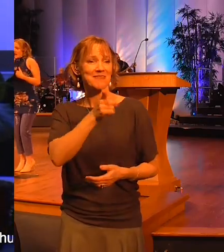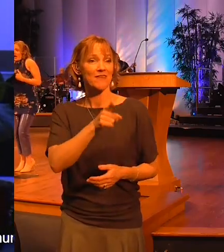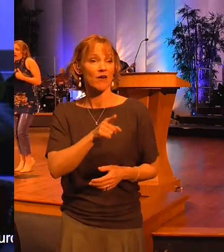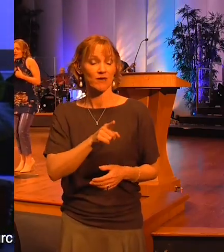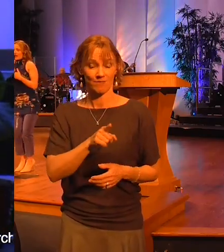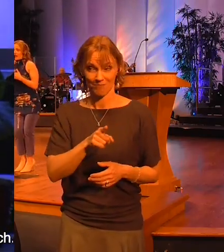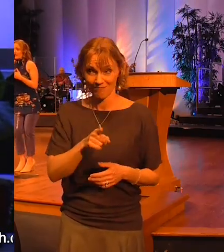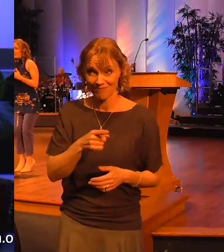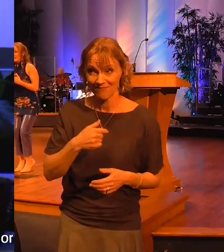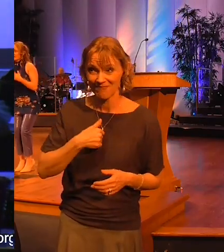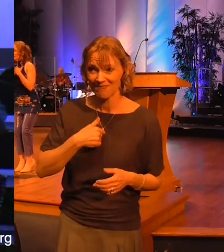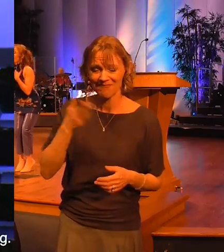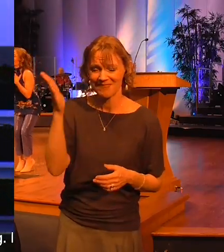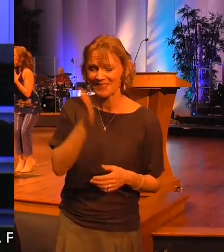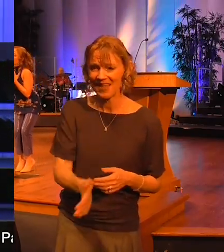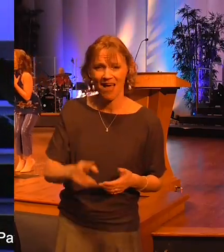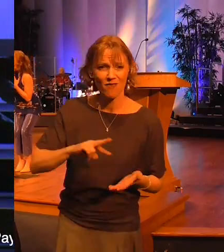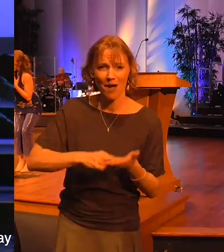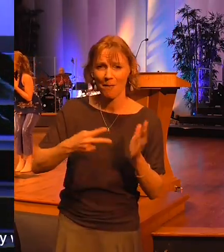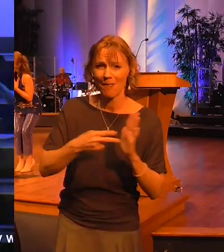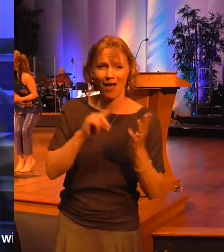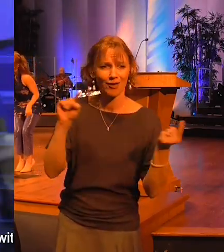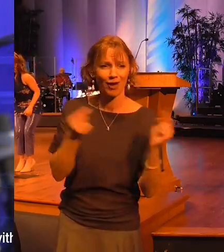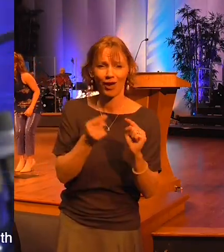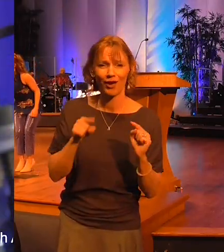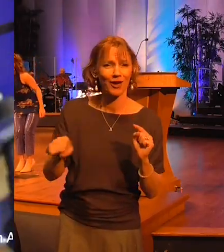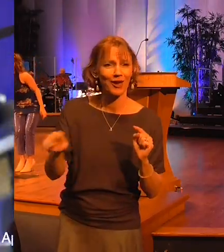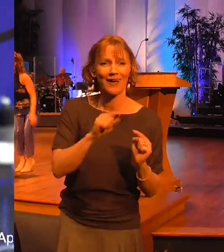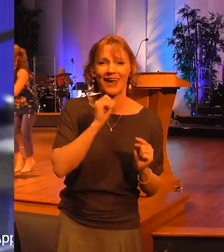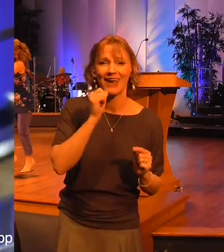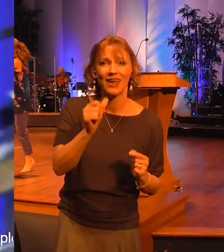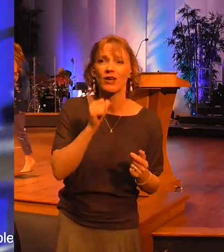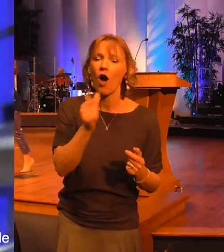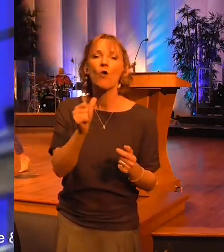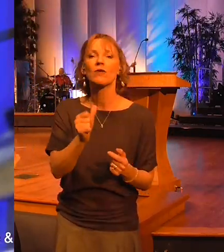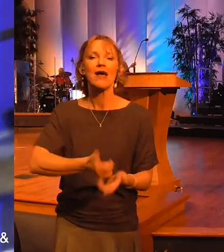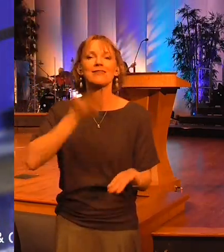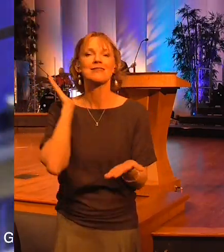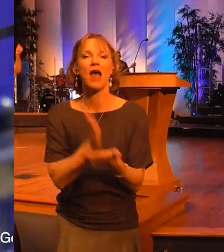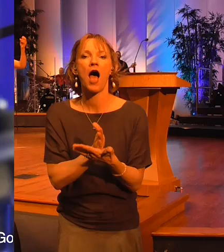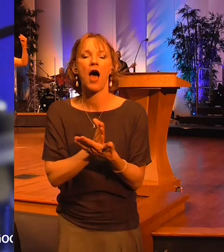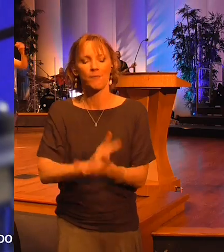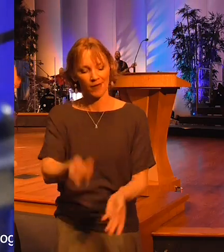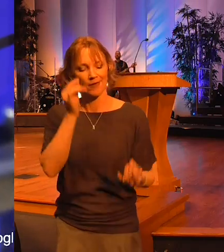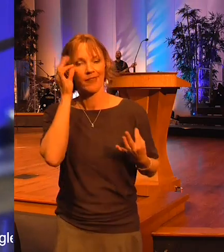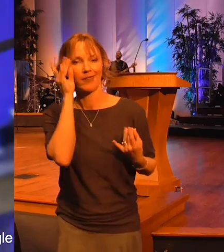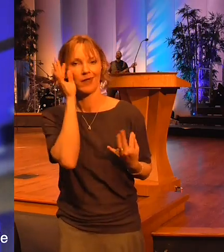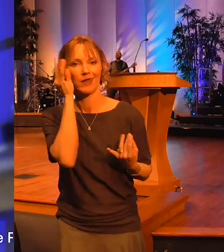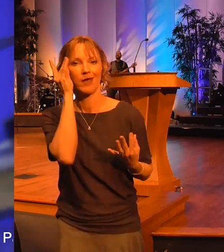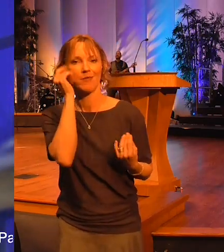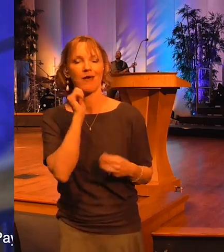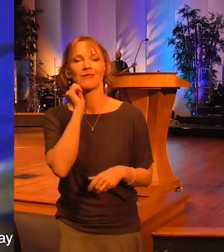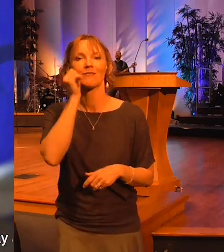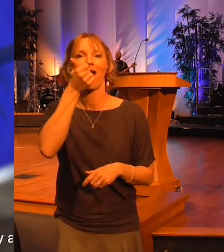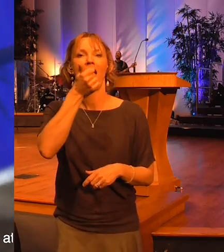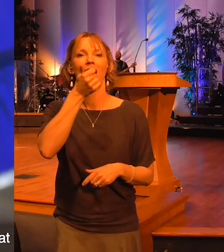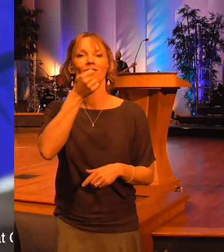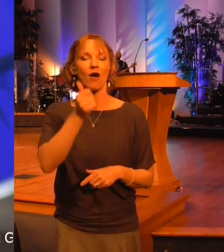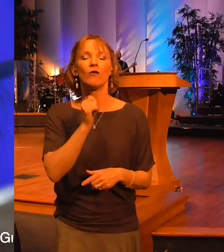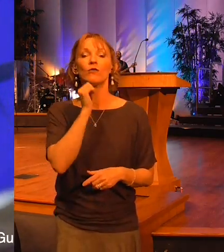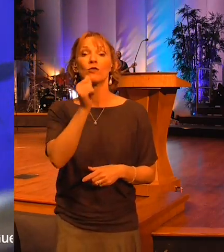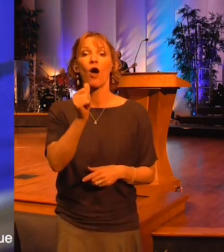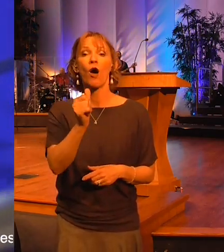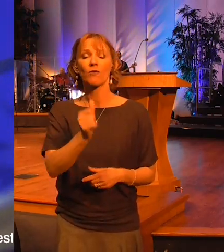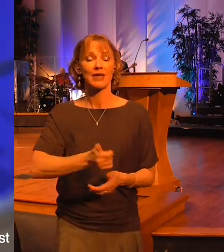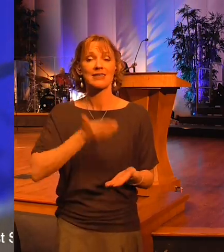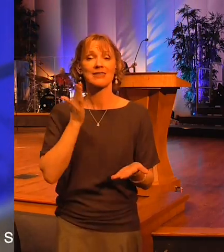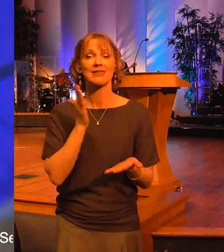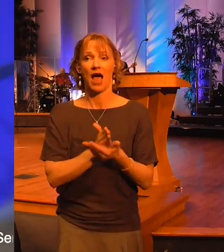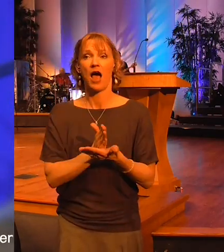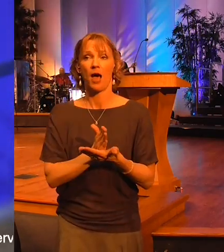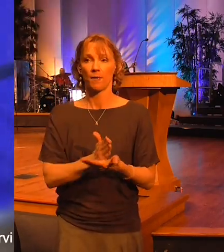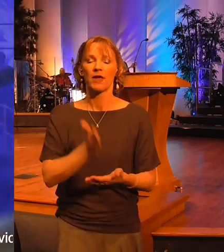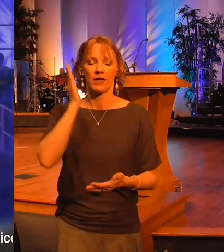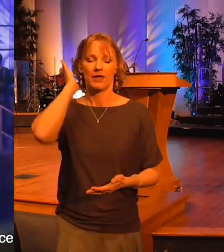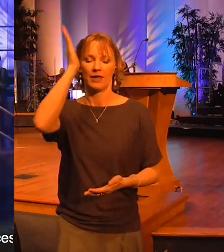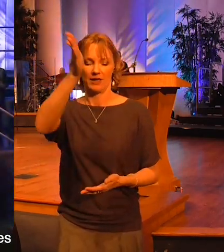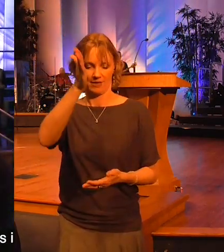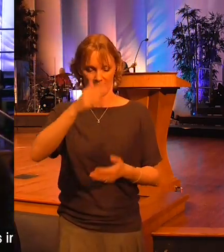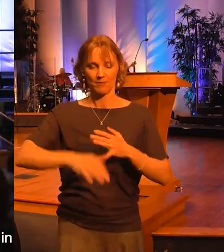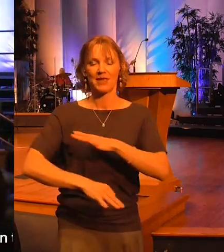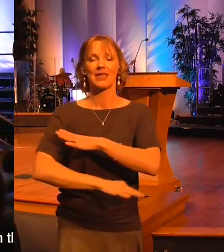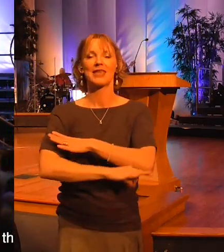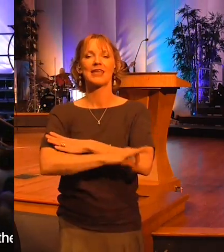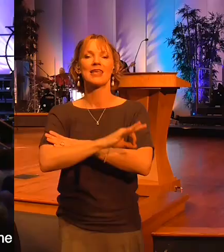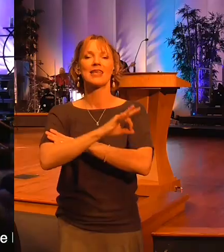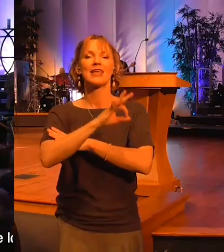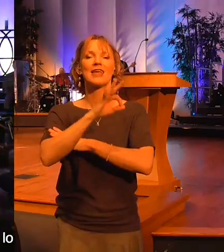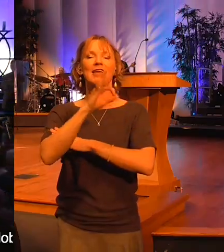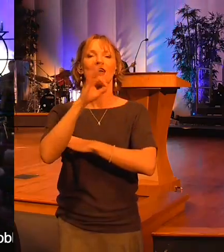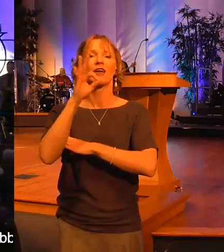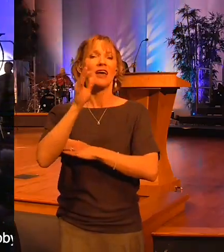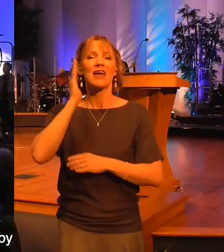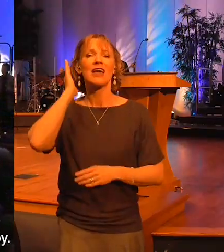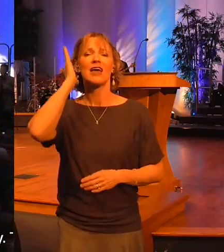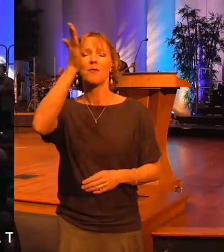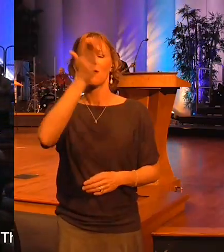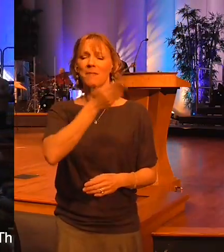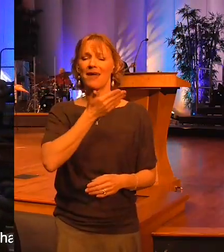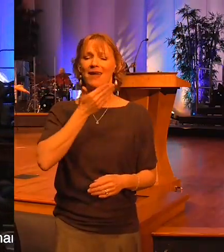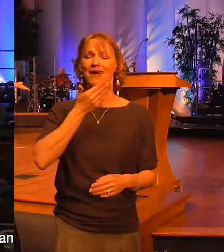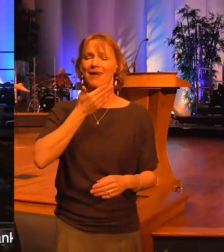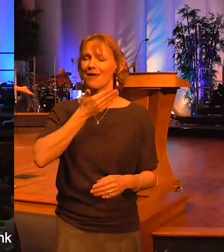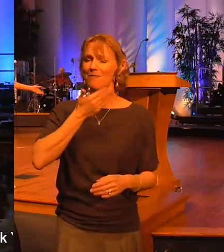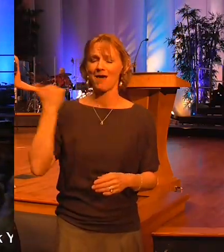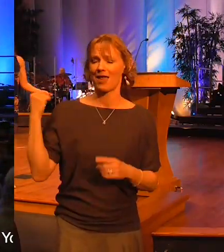never stop thinking about tomorrow don't stop it'll soon be here it'll be here better than